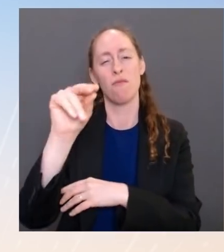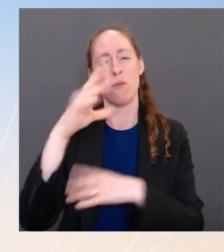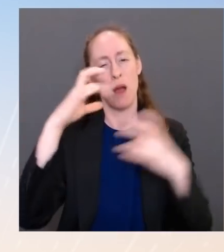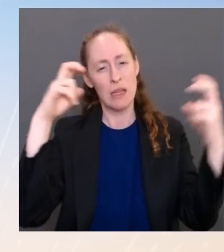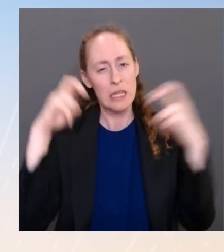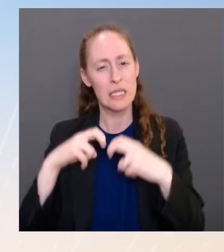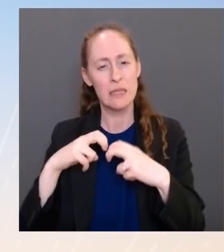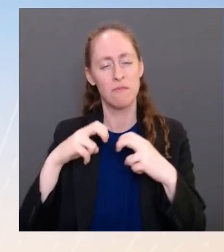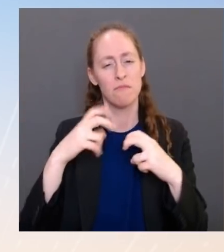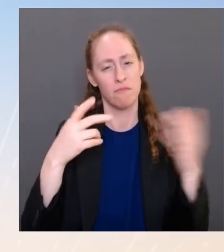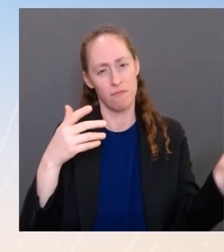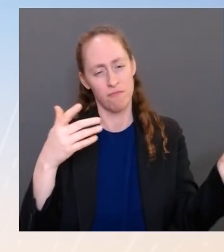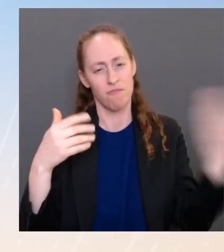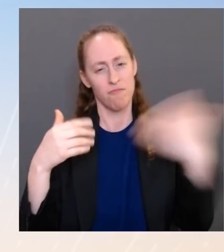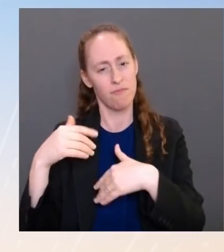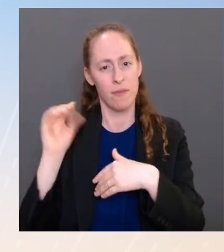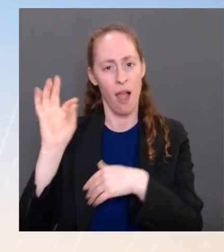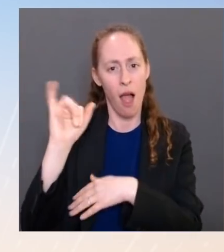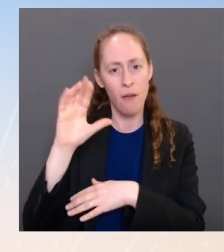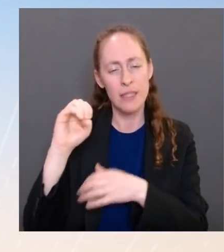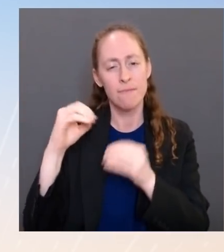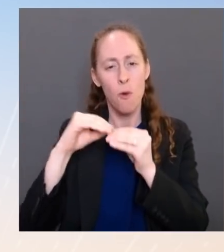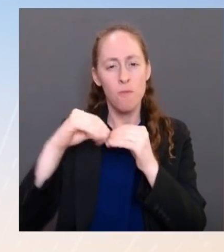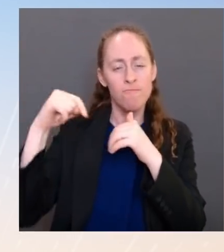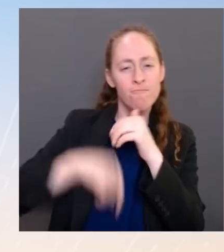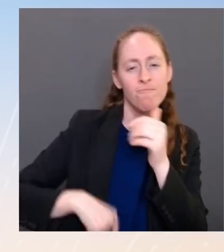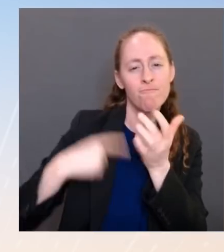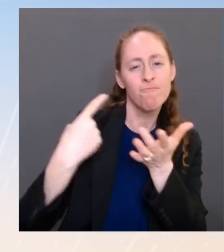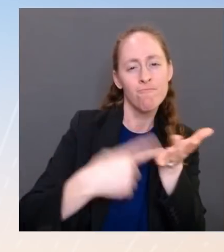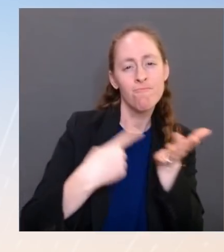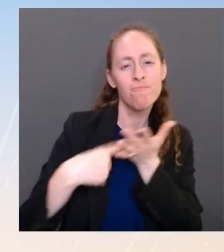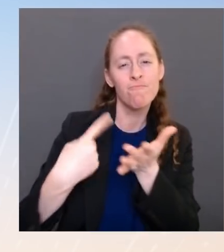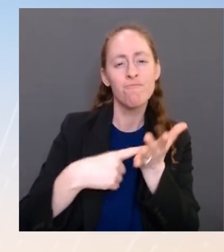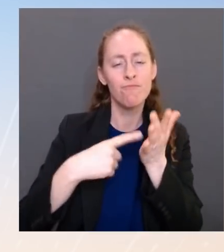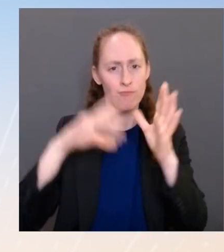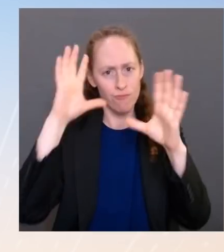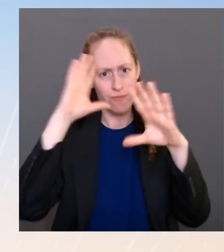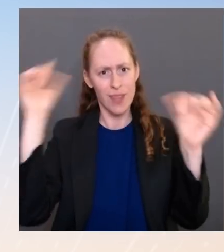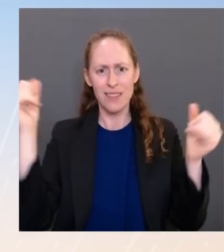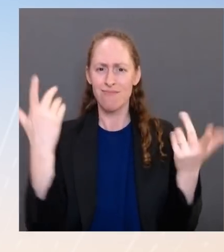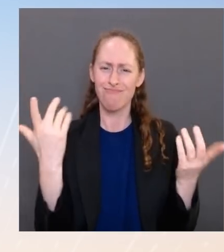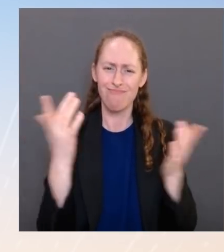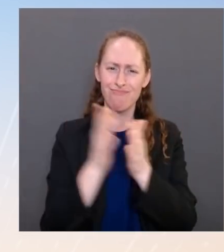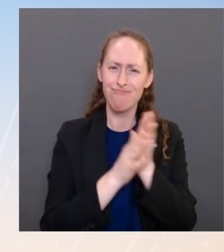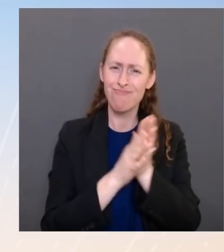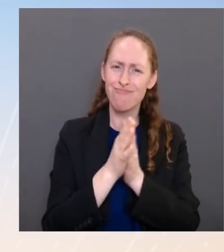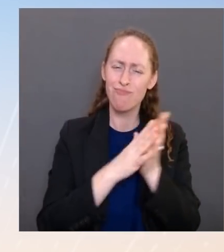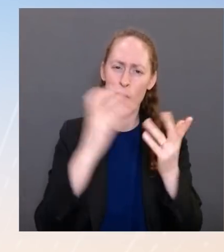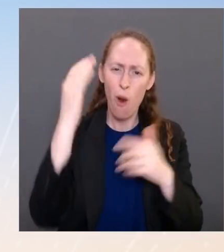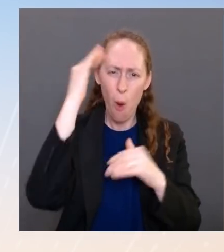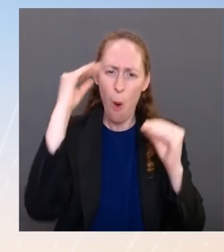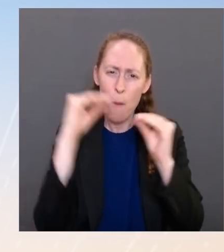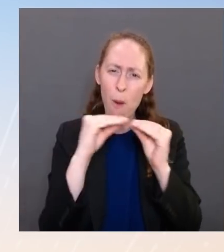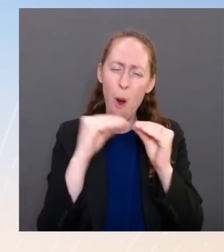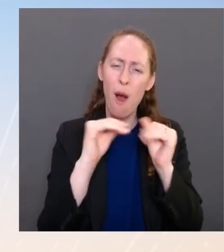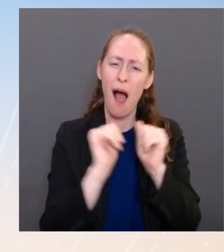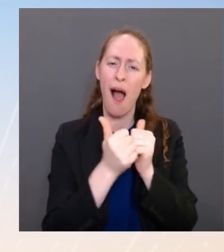The President is eager to hear from them and to continue working together on their shared bipartisan goal of providing Ukraine with additional urgensly [sic]